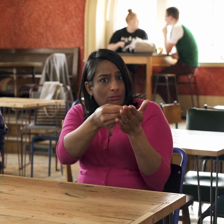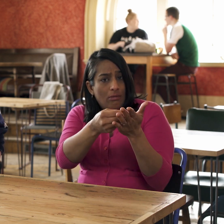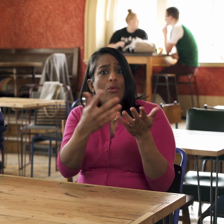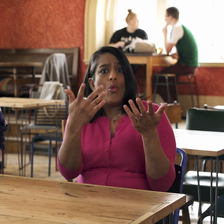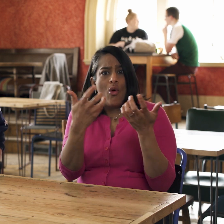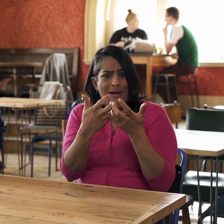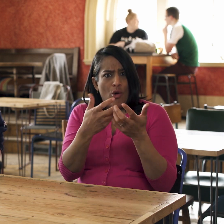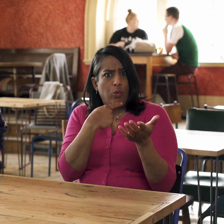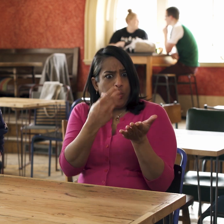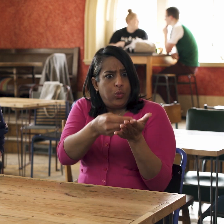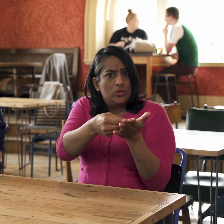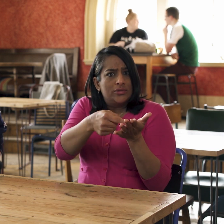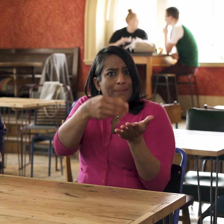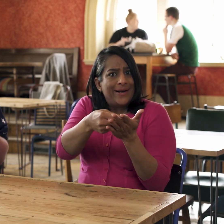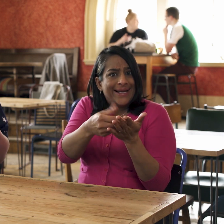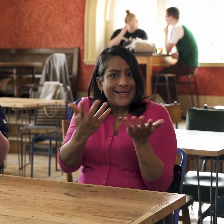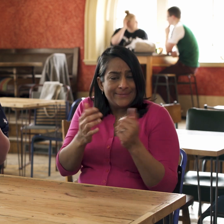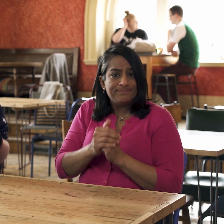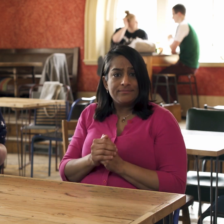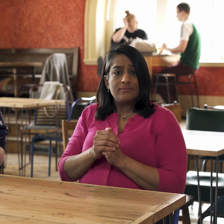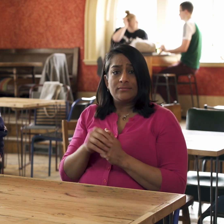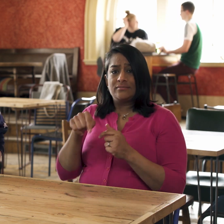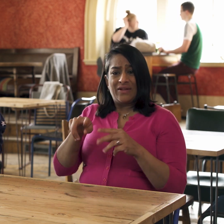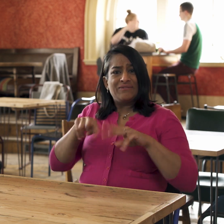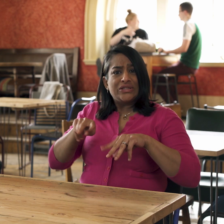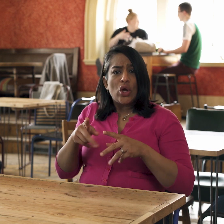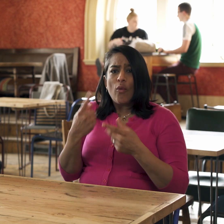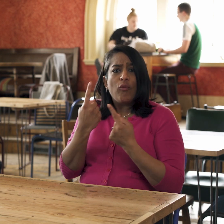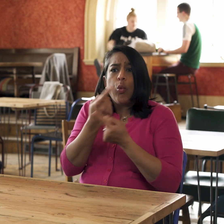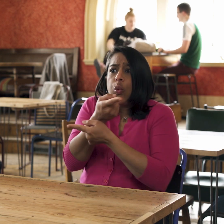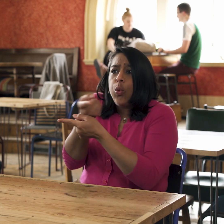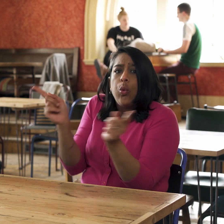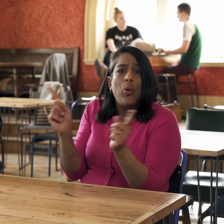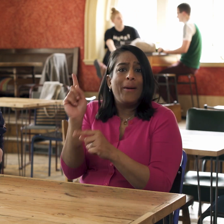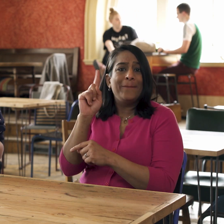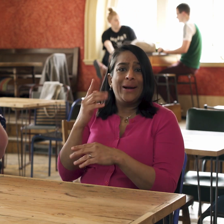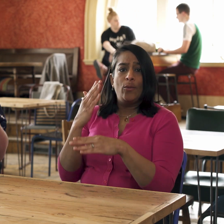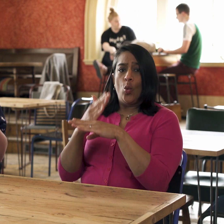to help the arts and cultural sector to make use of the fund. biscuit, biscuit